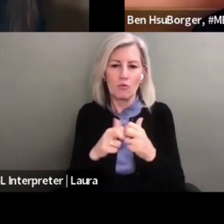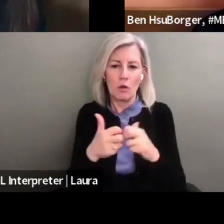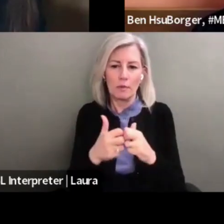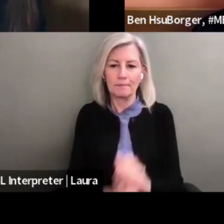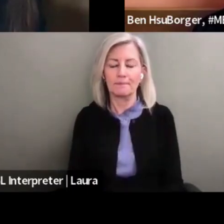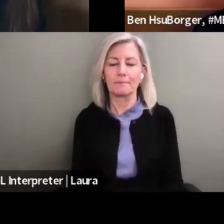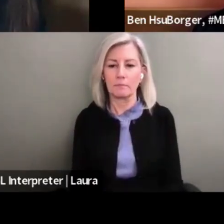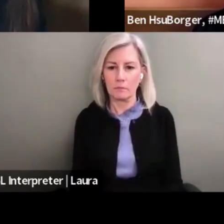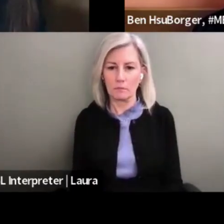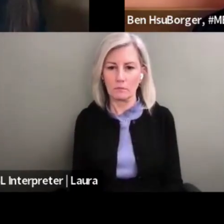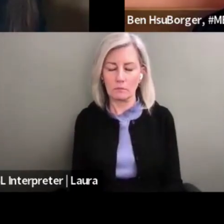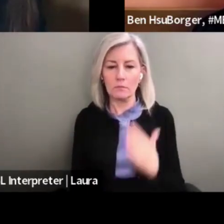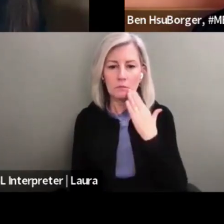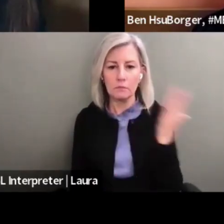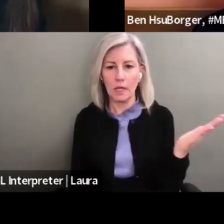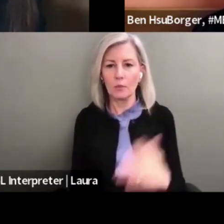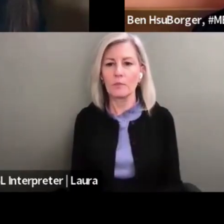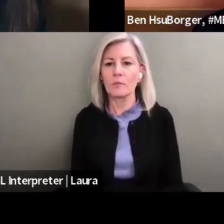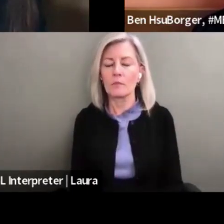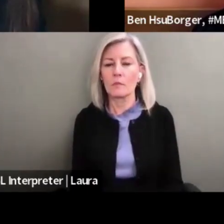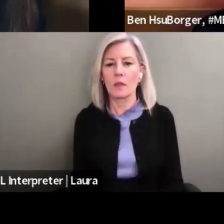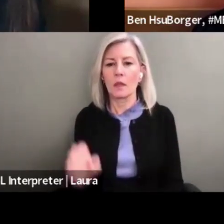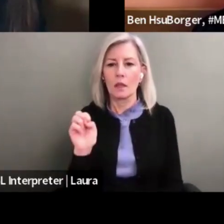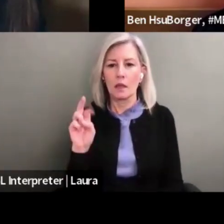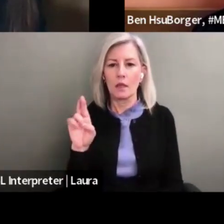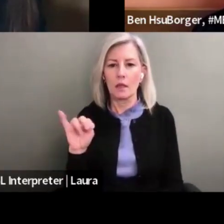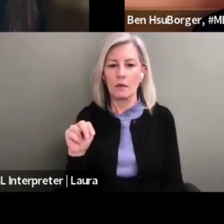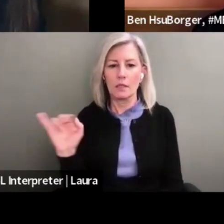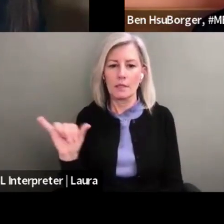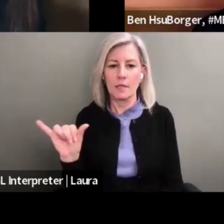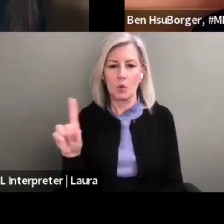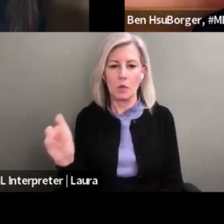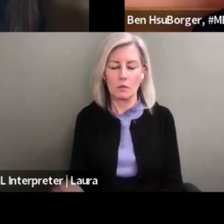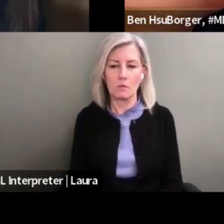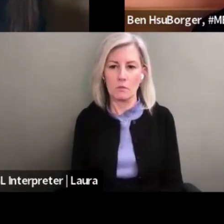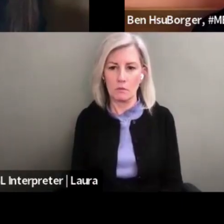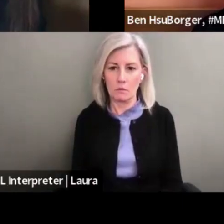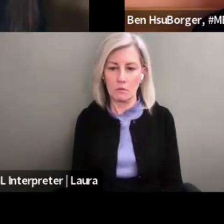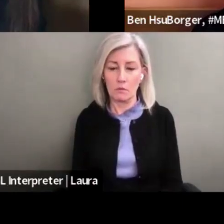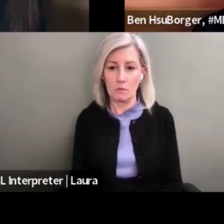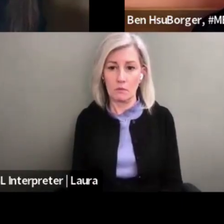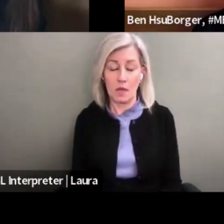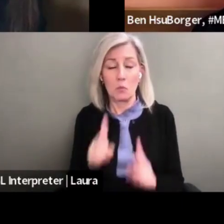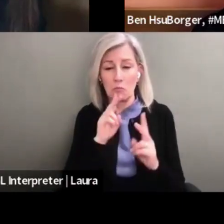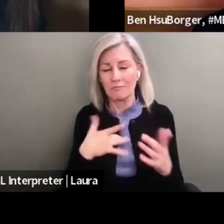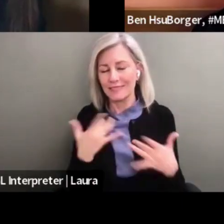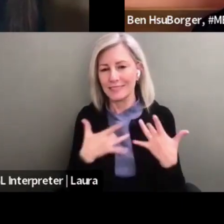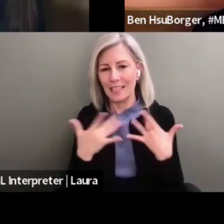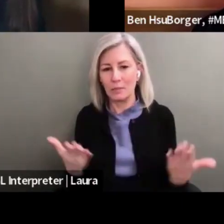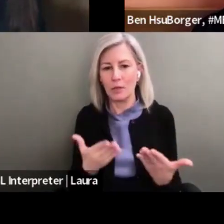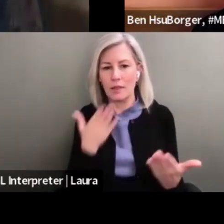what often gets overlooked in some of these processes, so that we understand the true extent and try to find ways